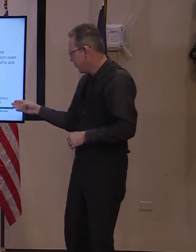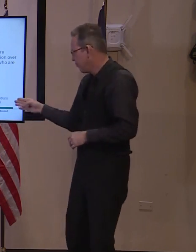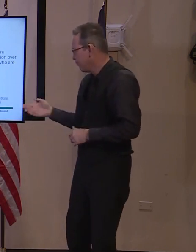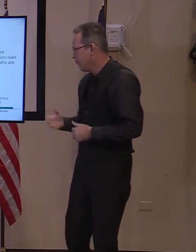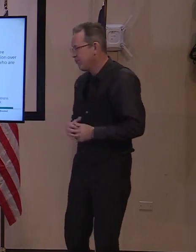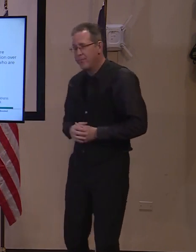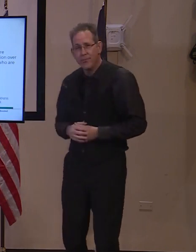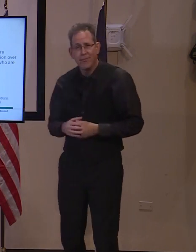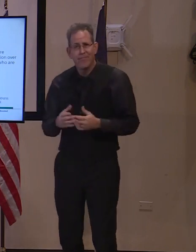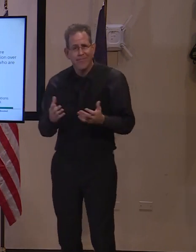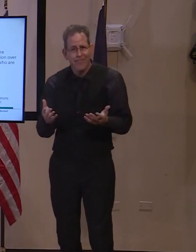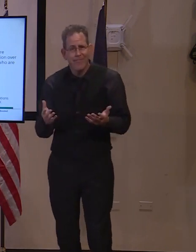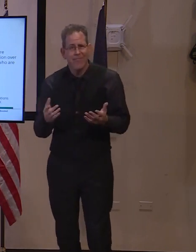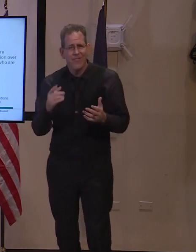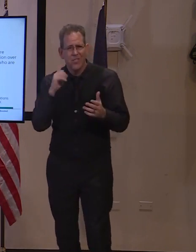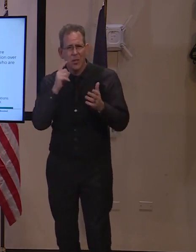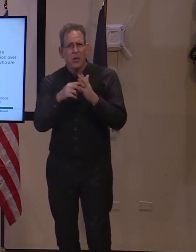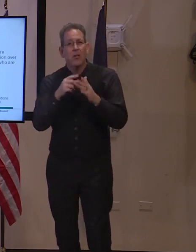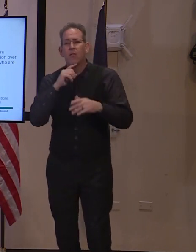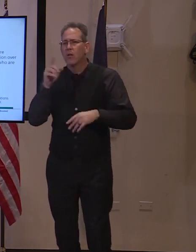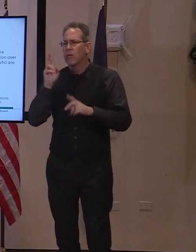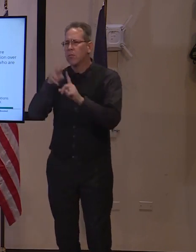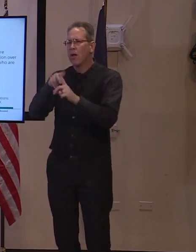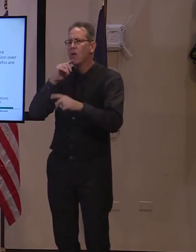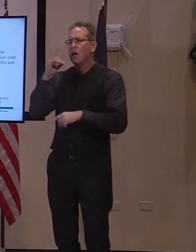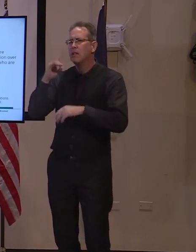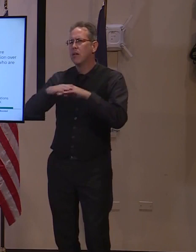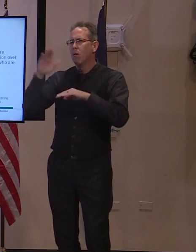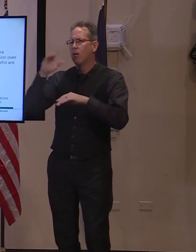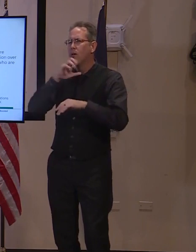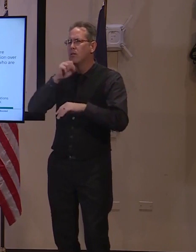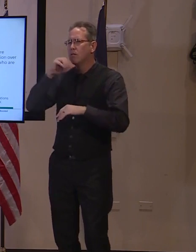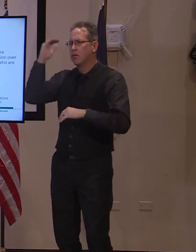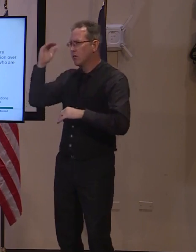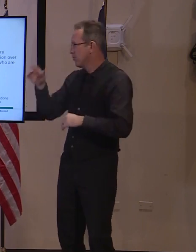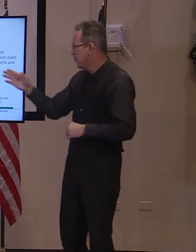and, as you'll see those who are not fully vaccinated were 30 times more